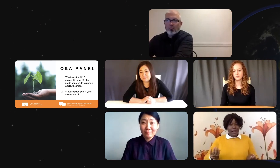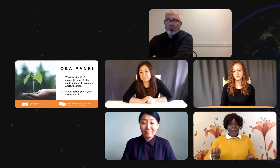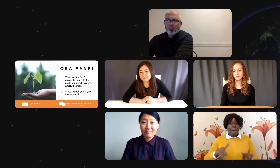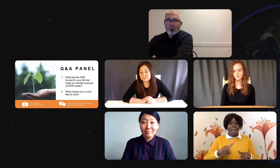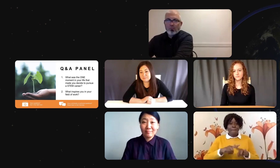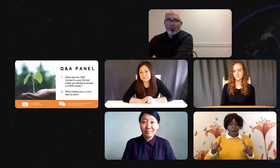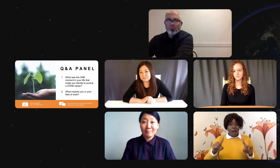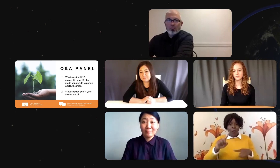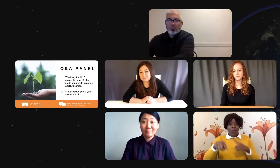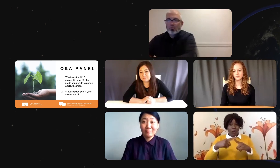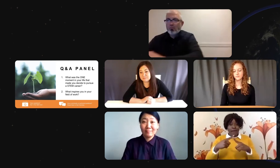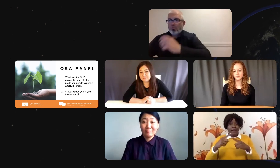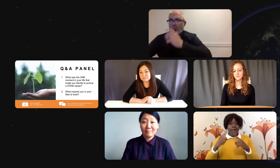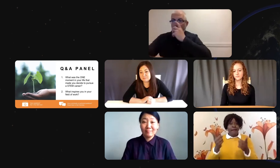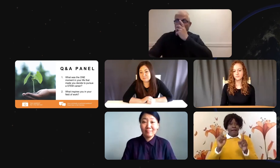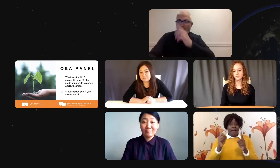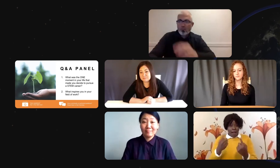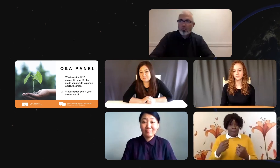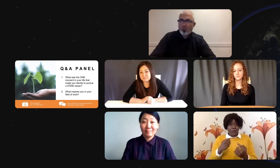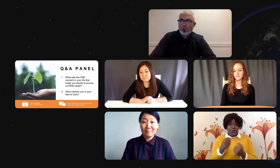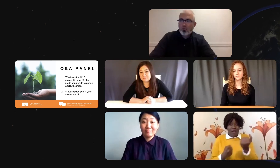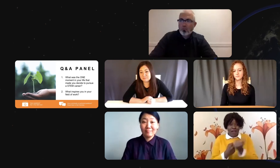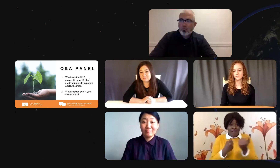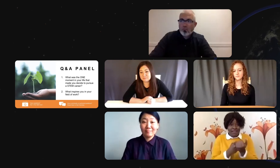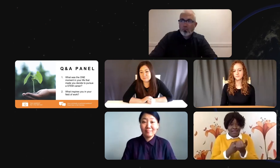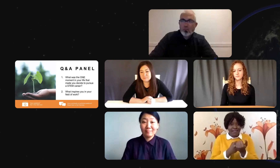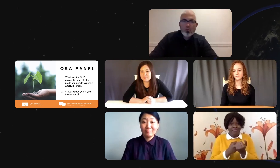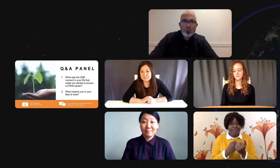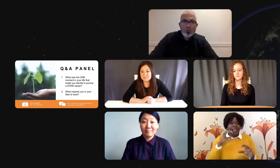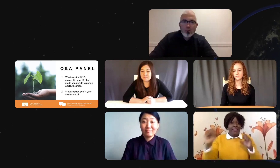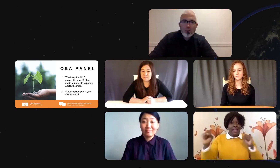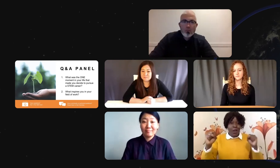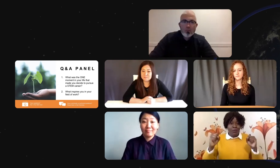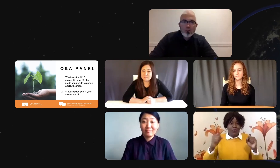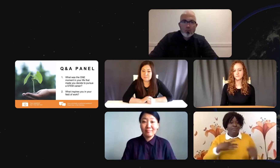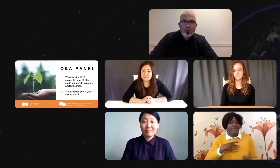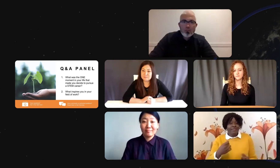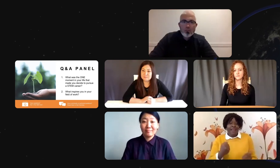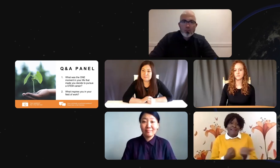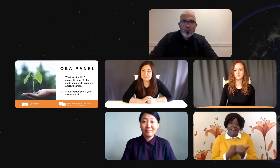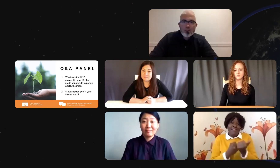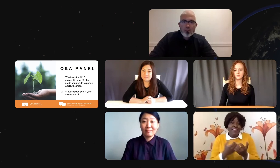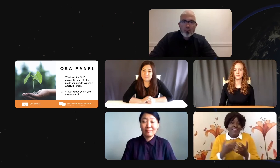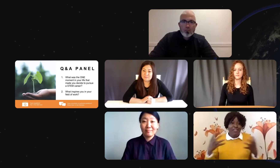I'm very quiet, but when the time comes to advocate, I'm loud!